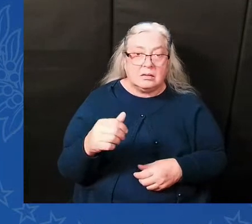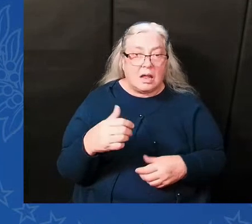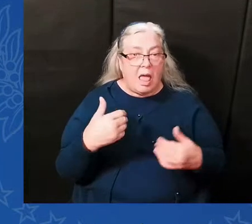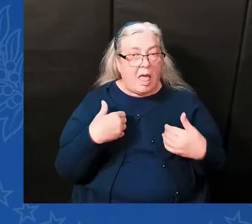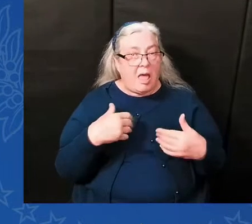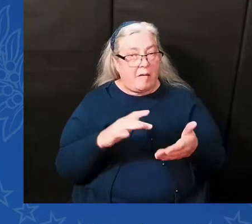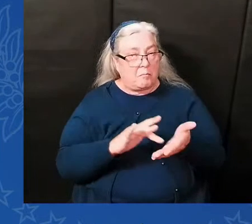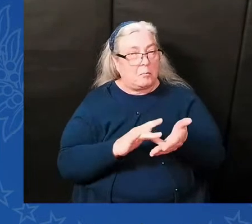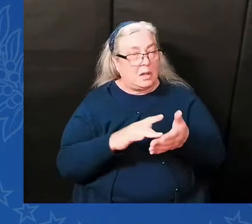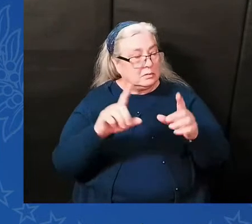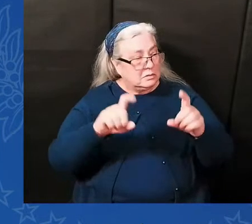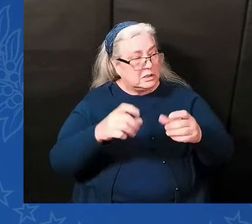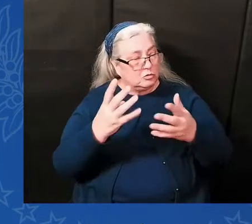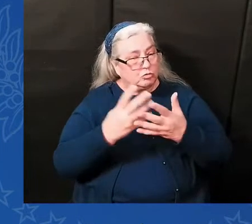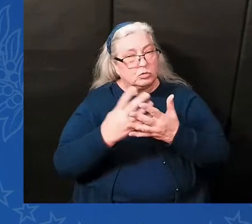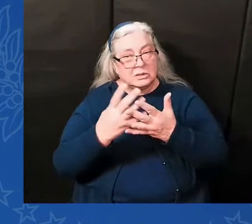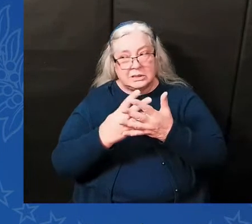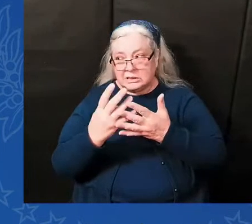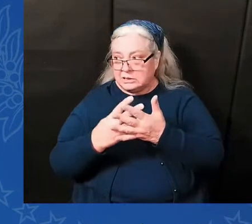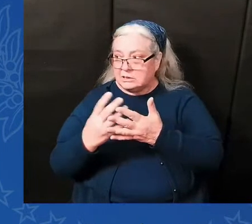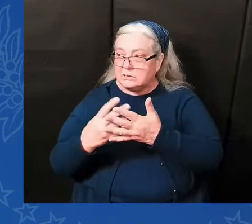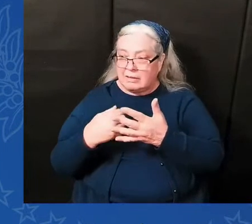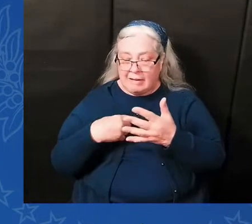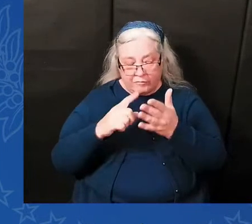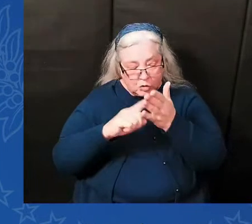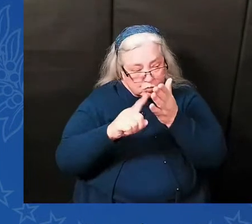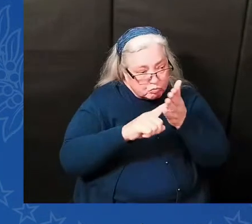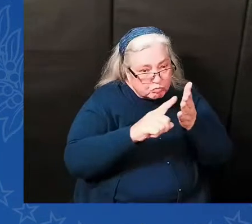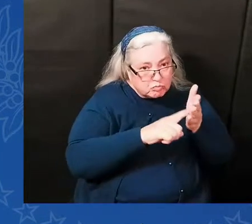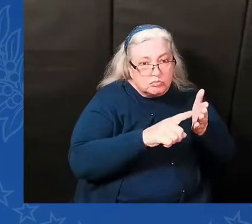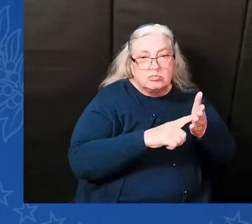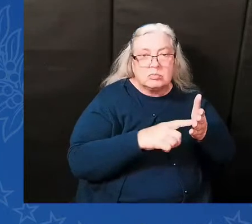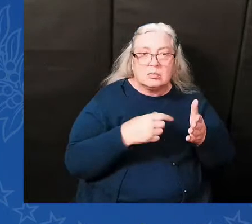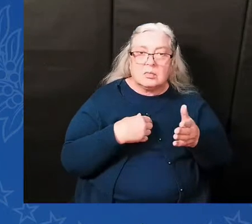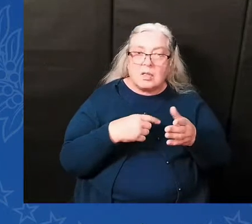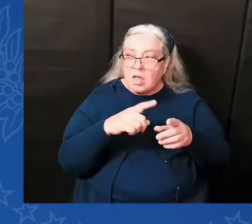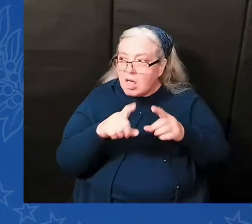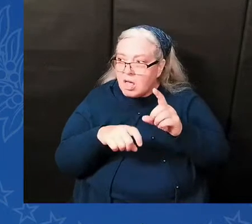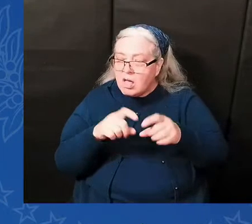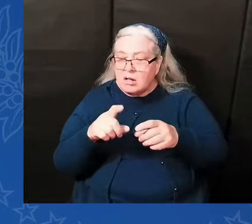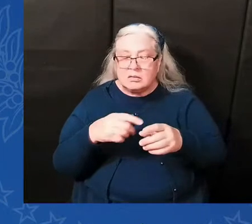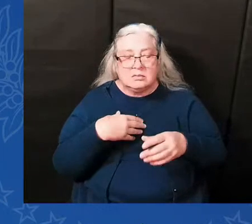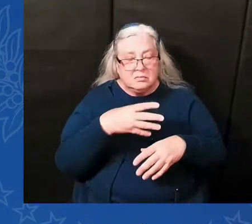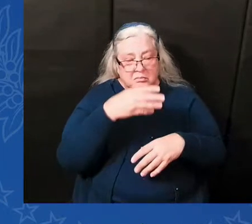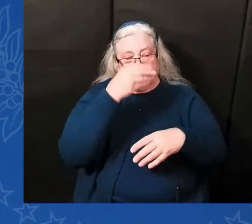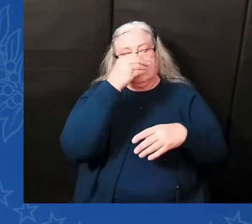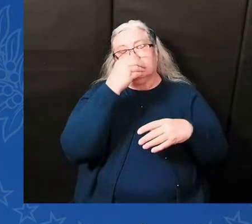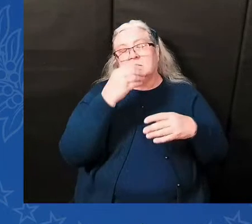from toxic exposure from burn pits. These burn pits, as you know, are the size of football fields. They're 8 to 10 feet deep.